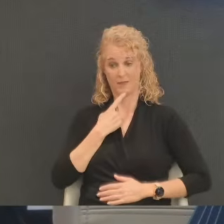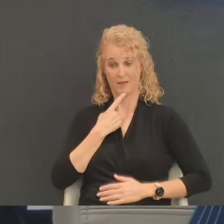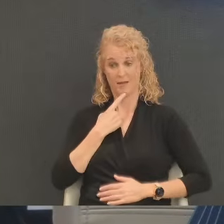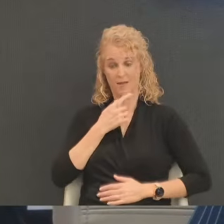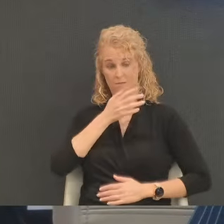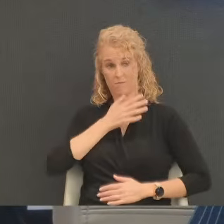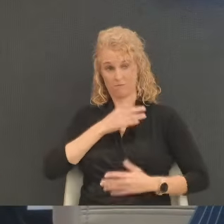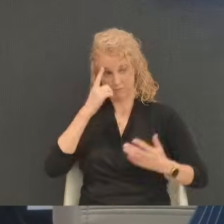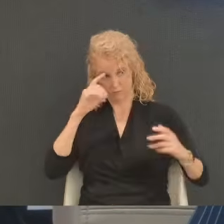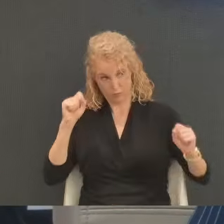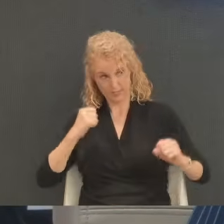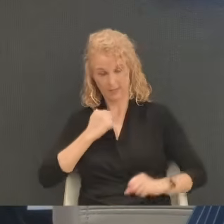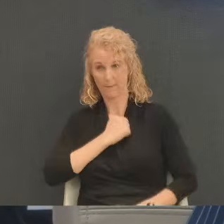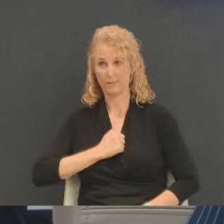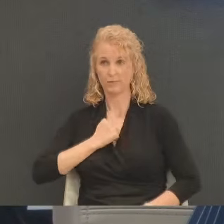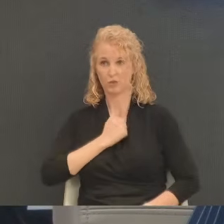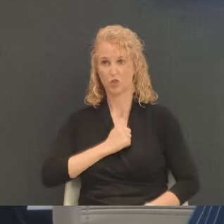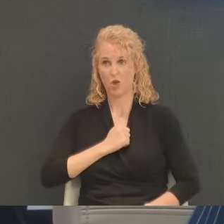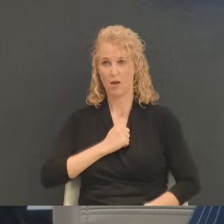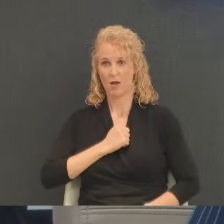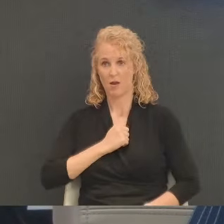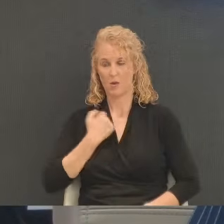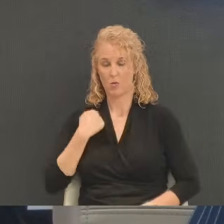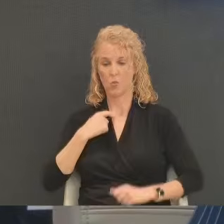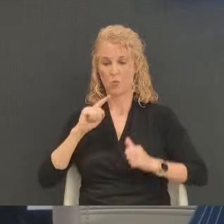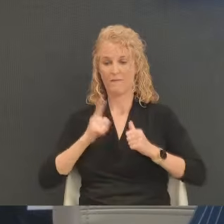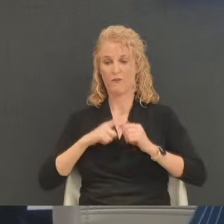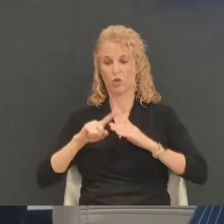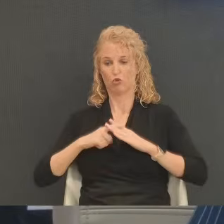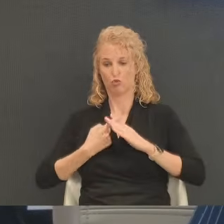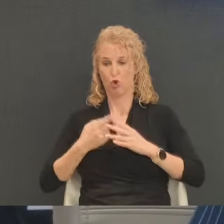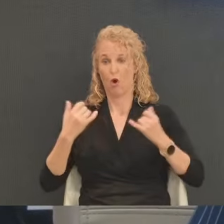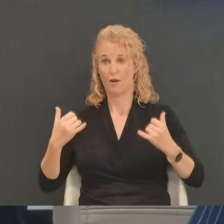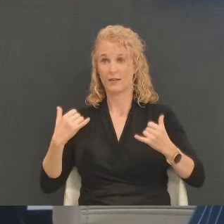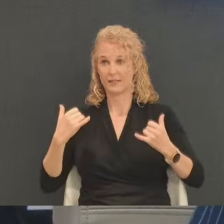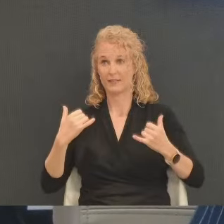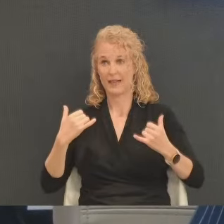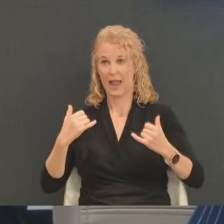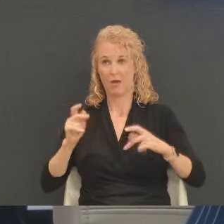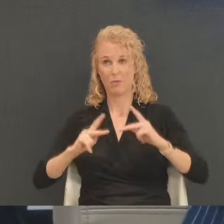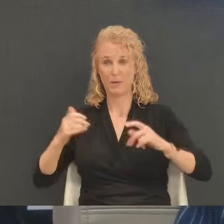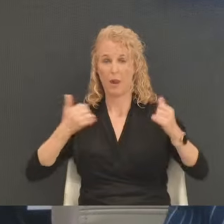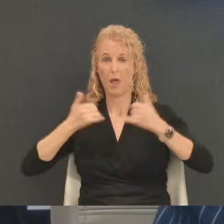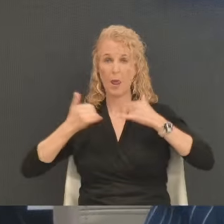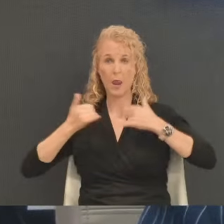apologize I didn't have it when we first started, but I'm getting too many phone calls and I got to